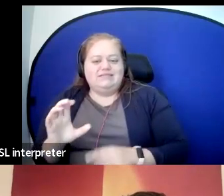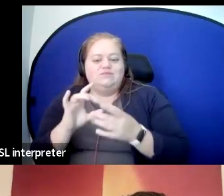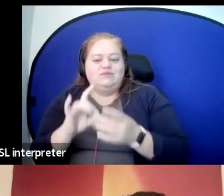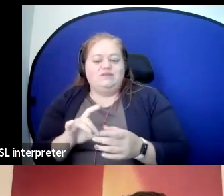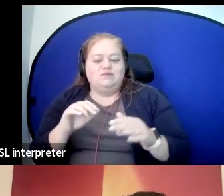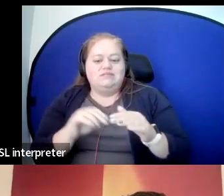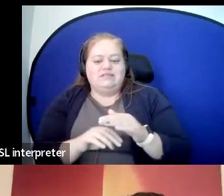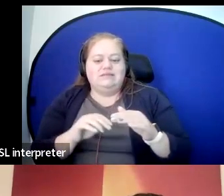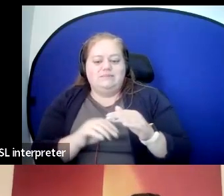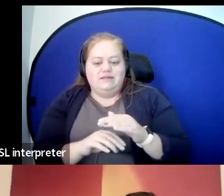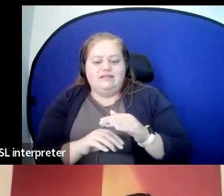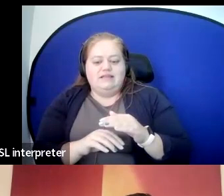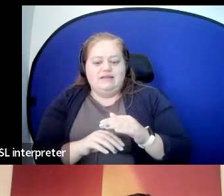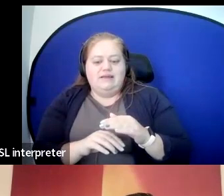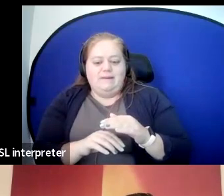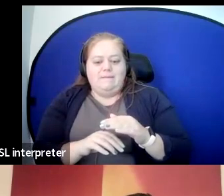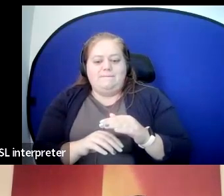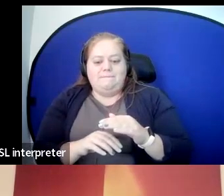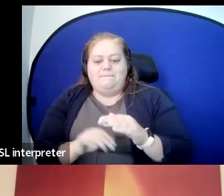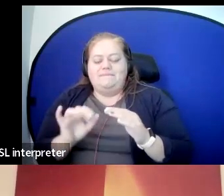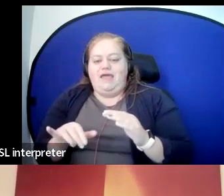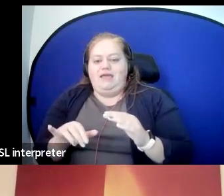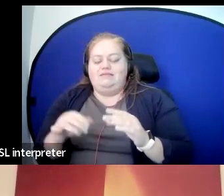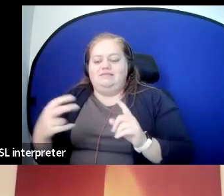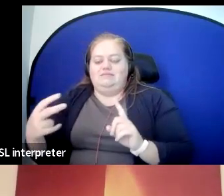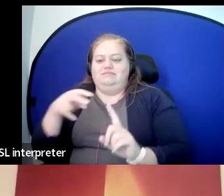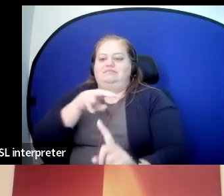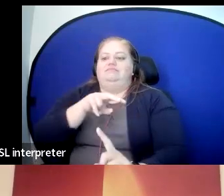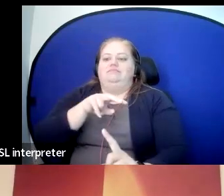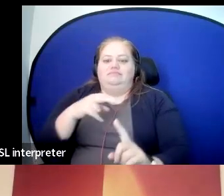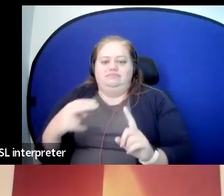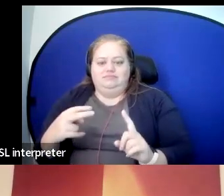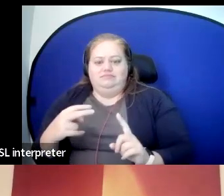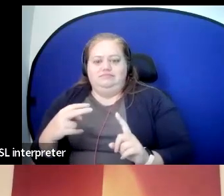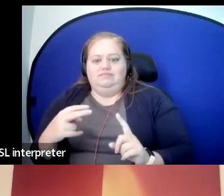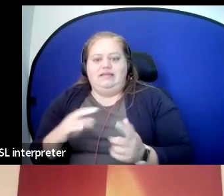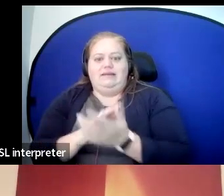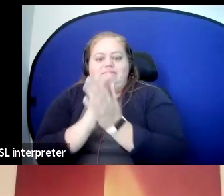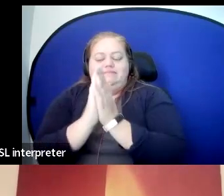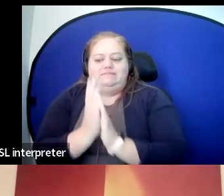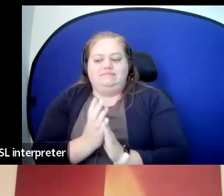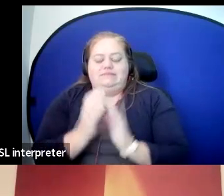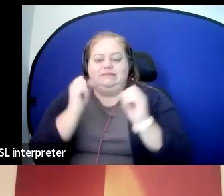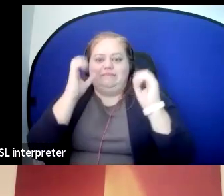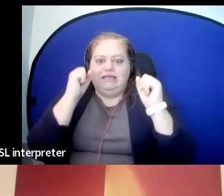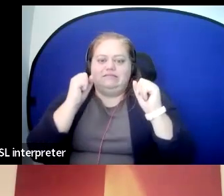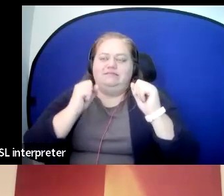I think that mathematics turns around, and it's actually there's an enormous potential. As I mentioned before, I'm working